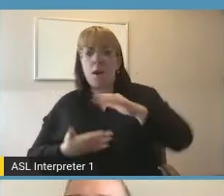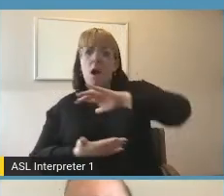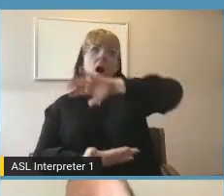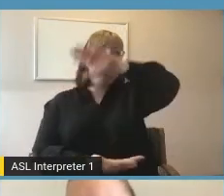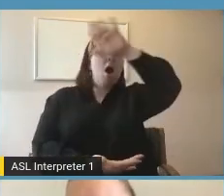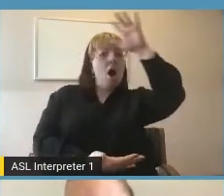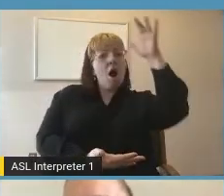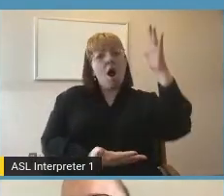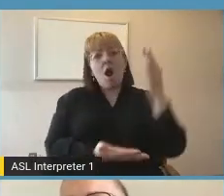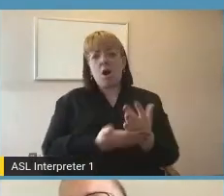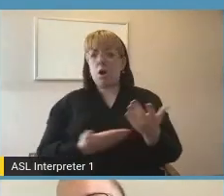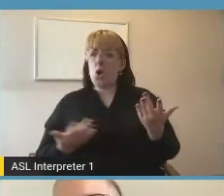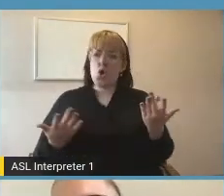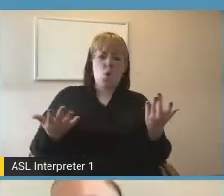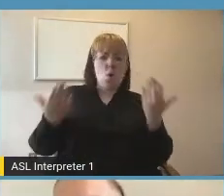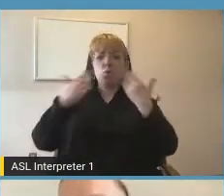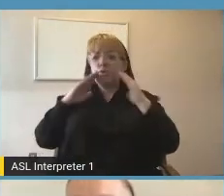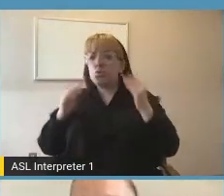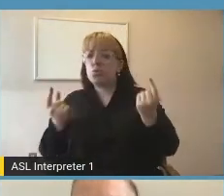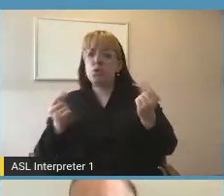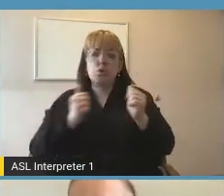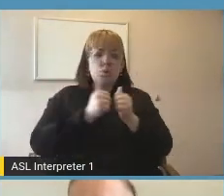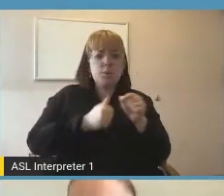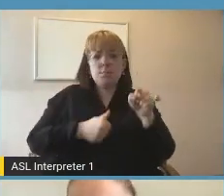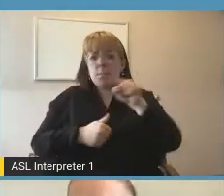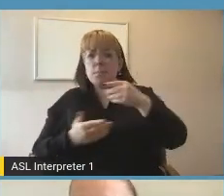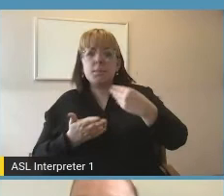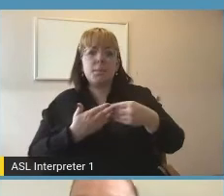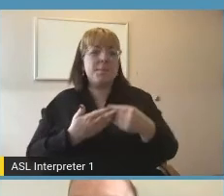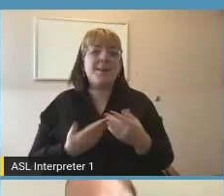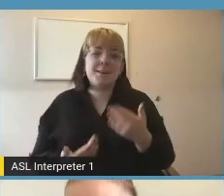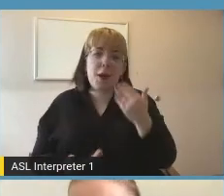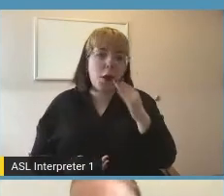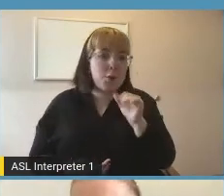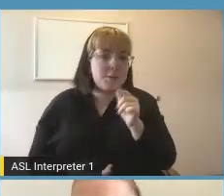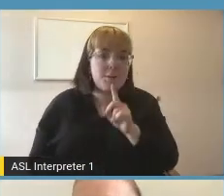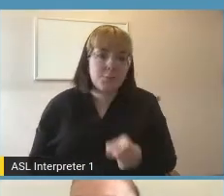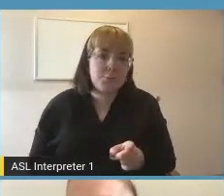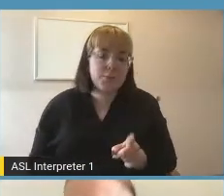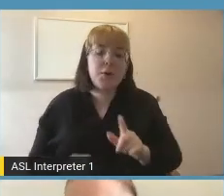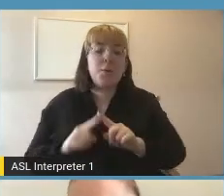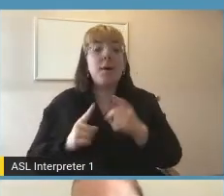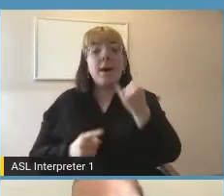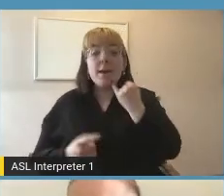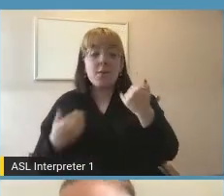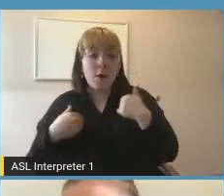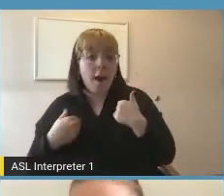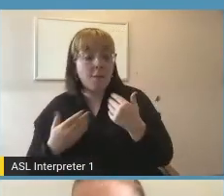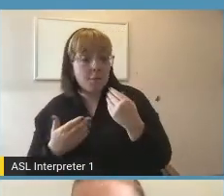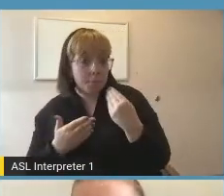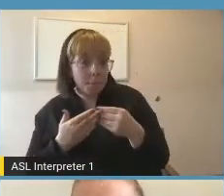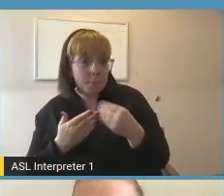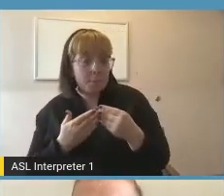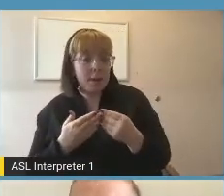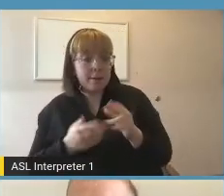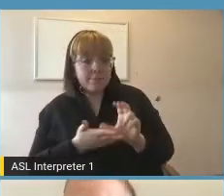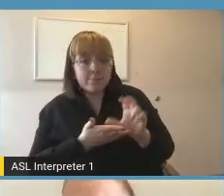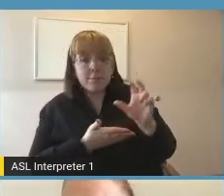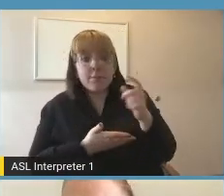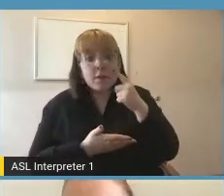what to do with. But if you have the money to create this programming that can be helpful.